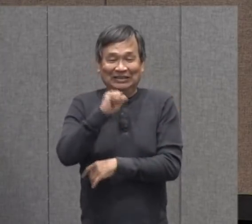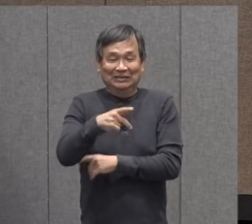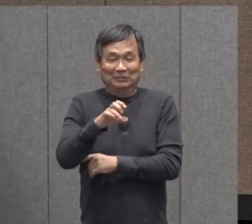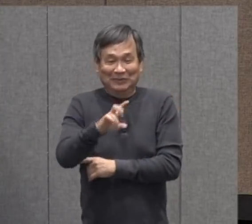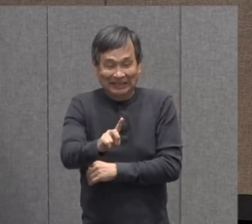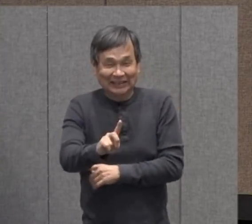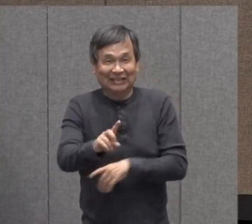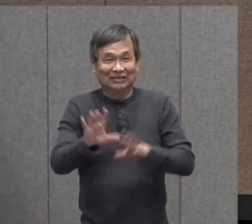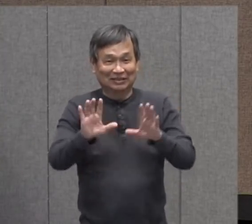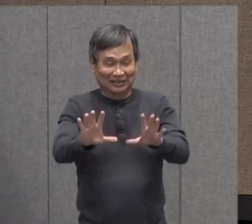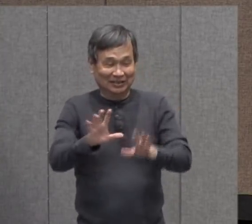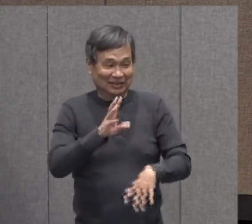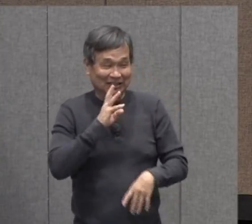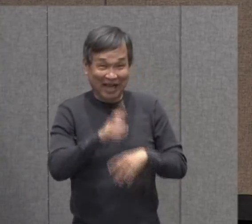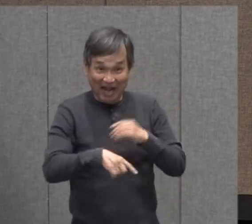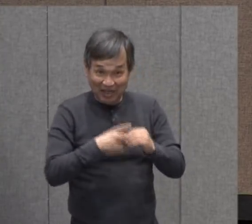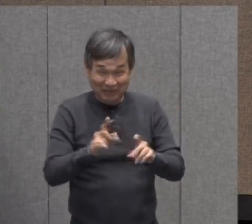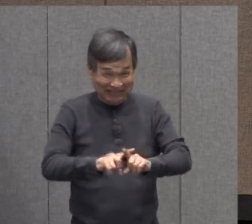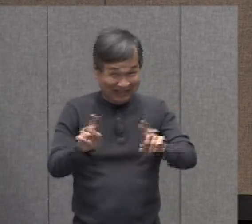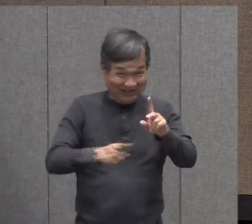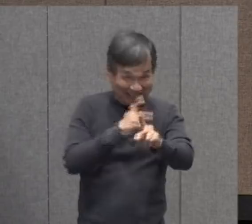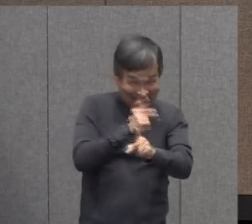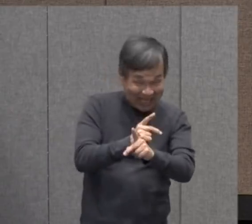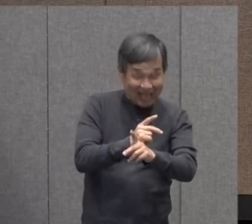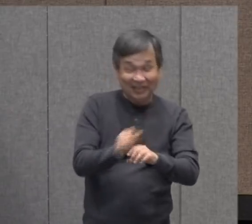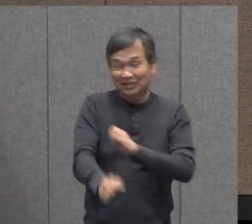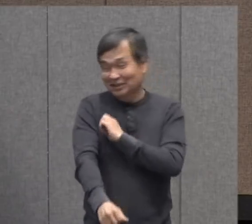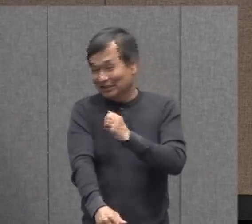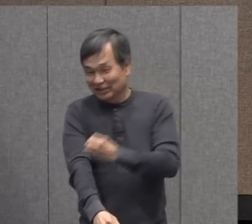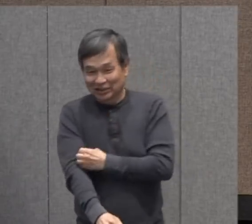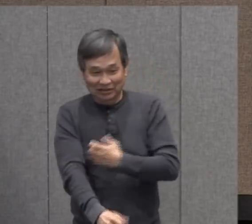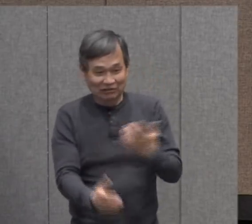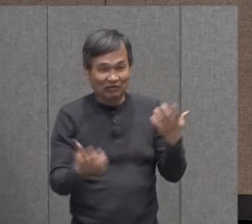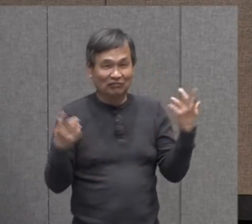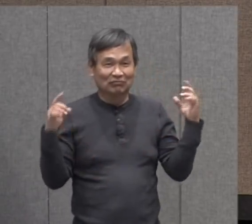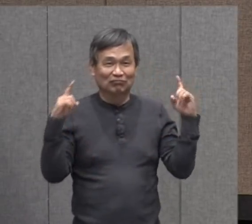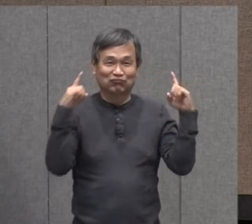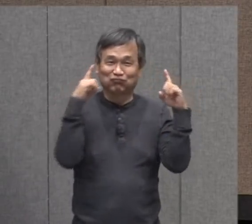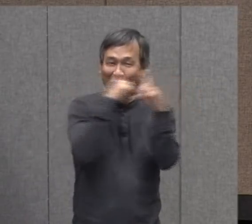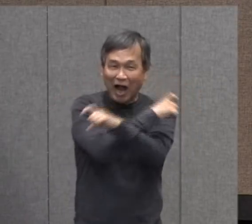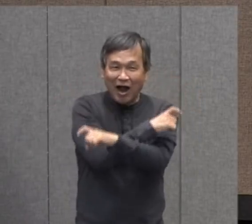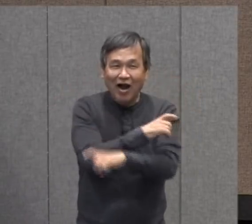when we're talking about the forms of energy. At the end here I want you to think about